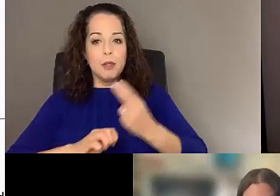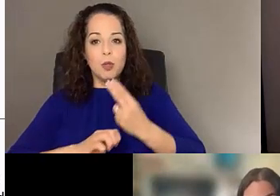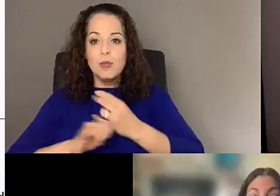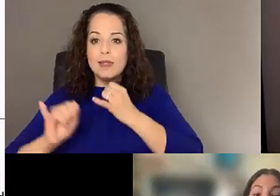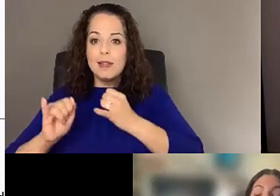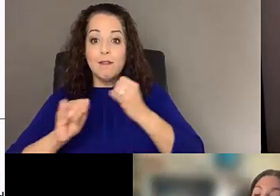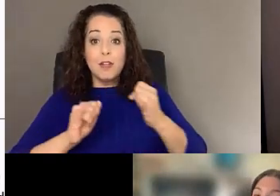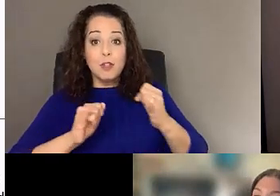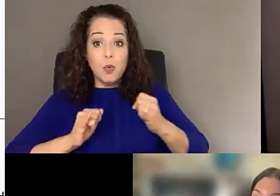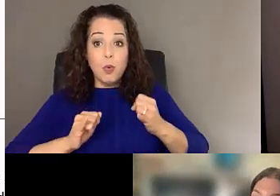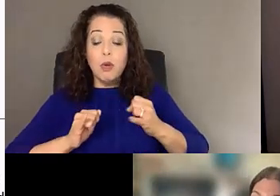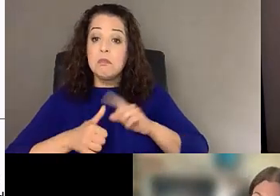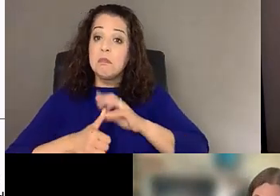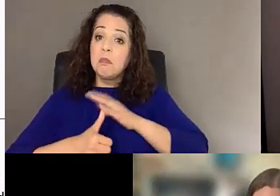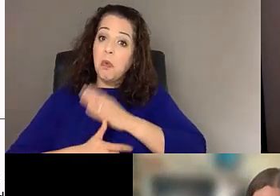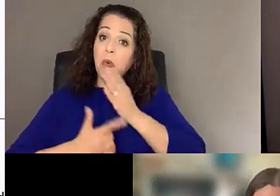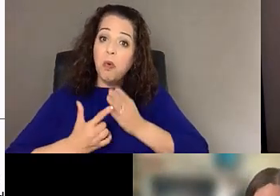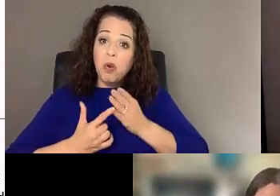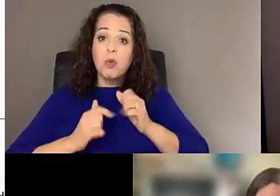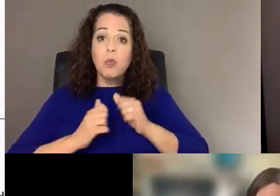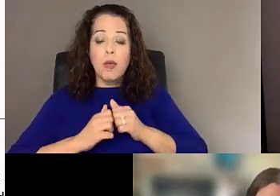or with a mentor that you might have.